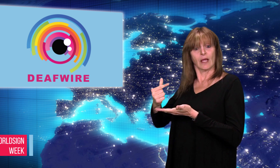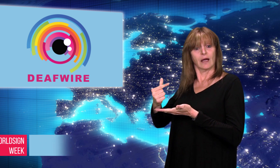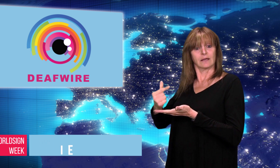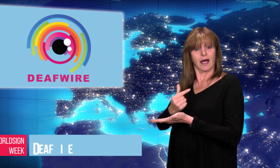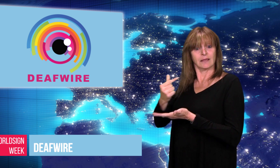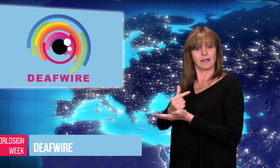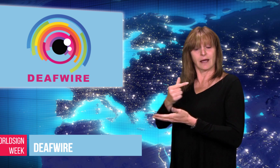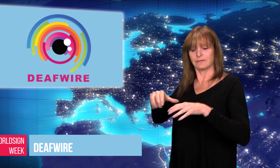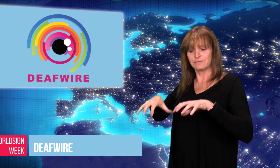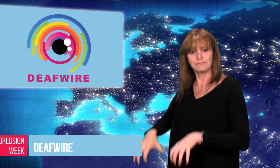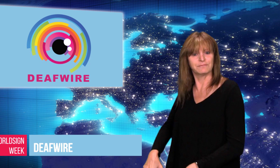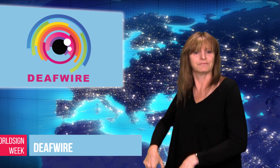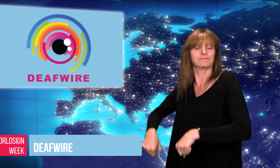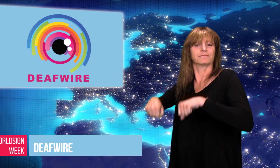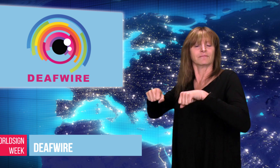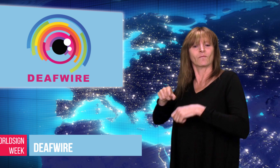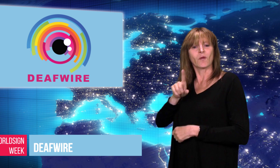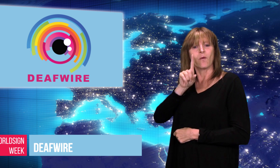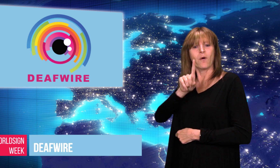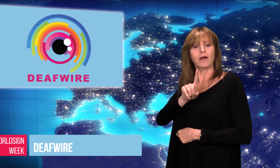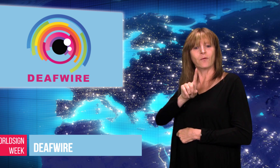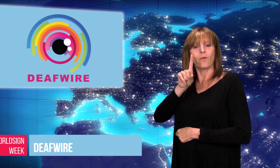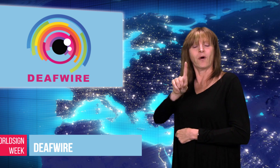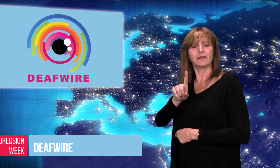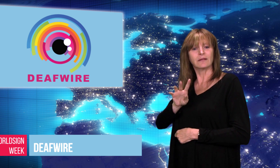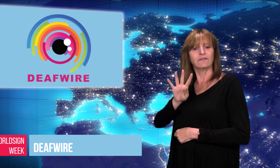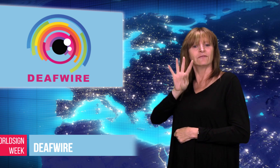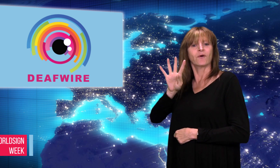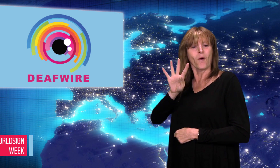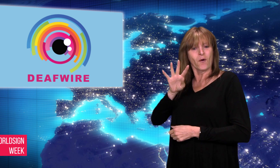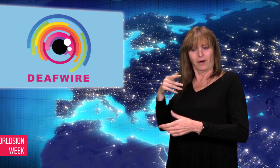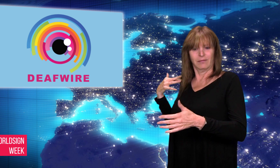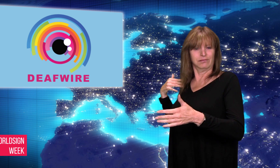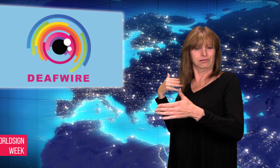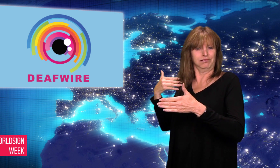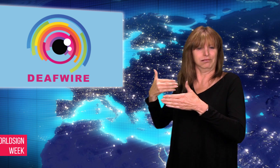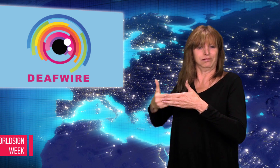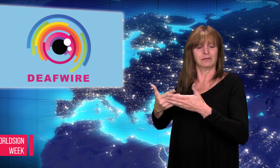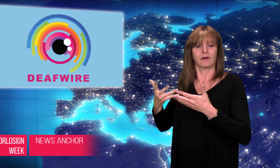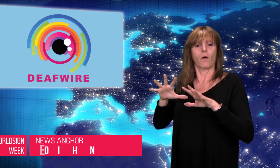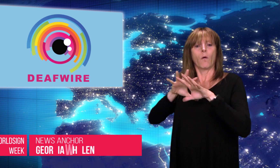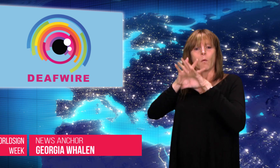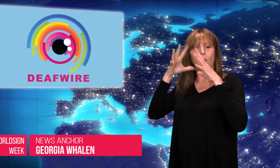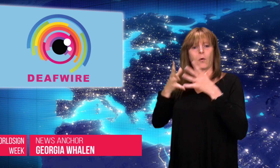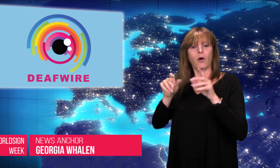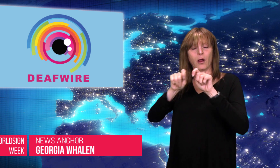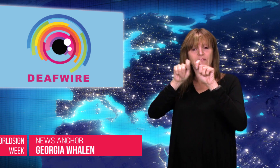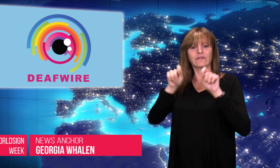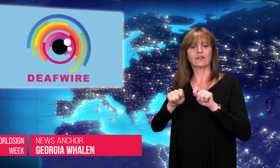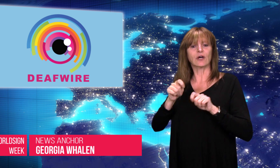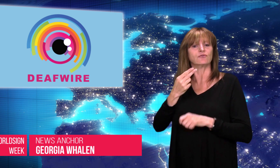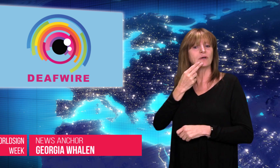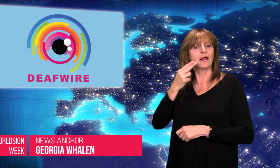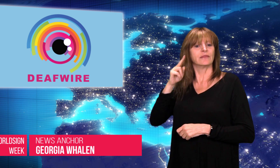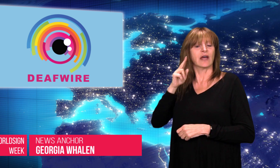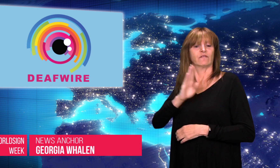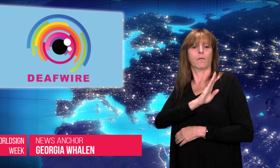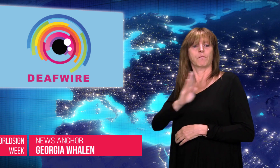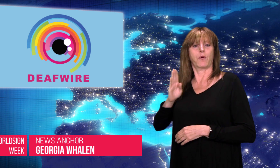Georgia: Ghana Hosts 114th World